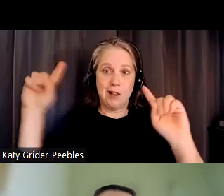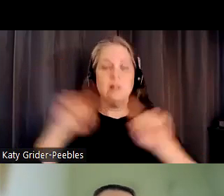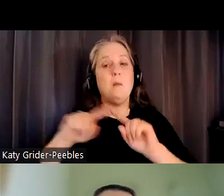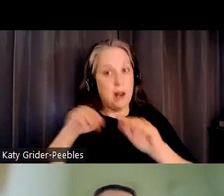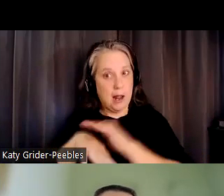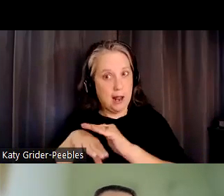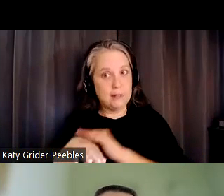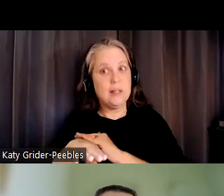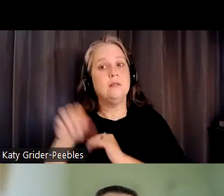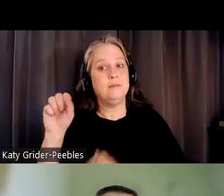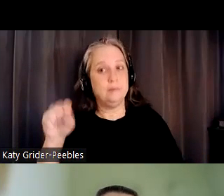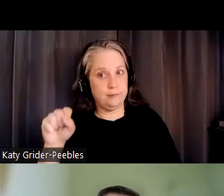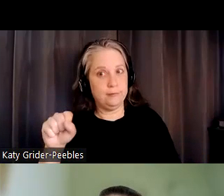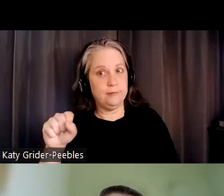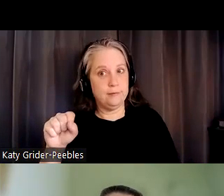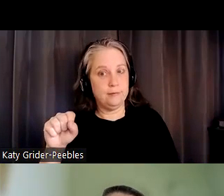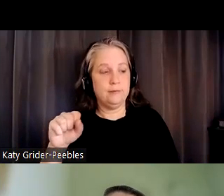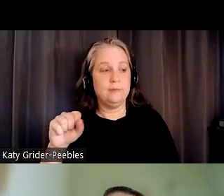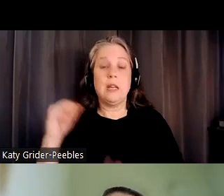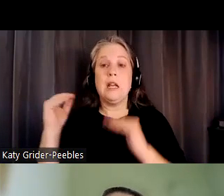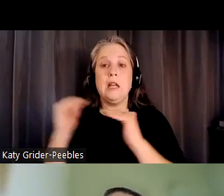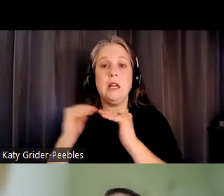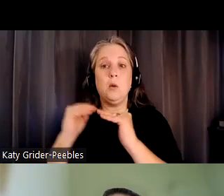Equal access also means the opportunity to fail.